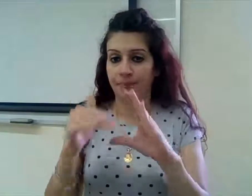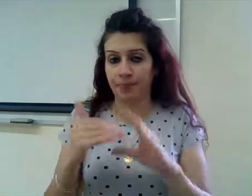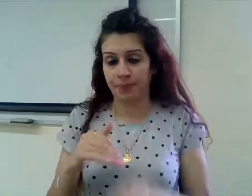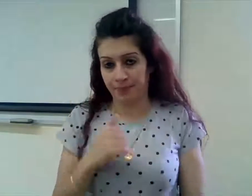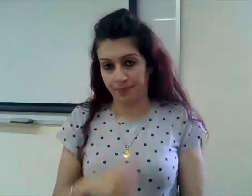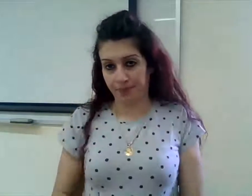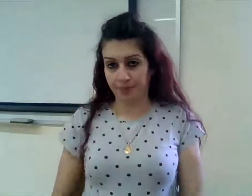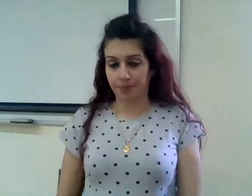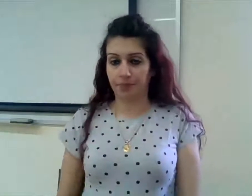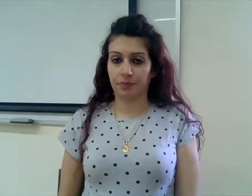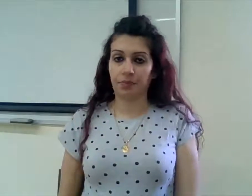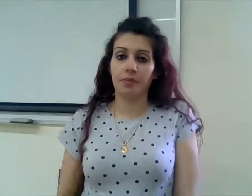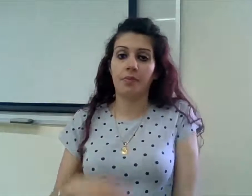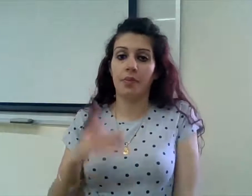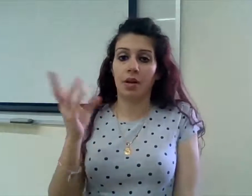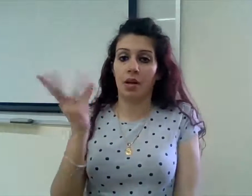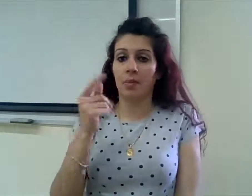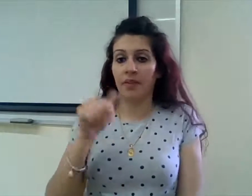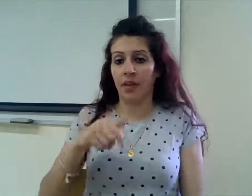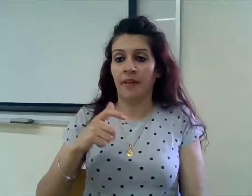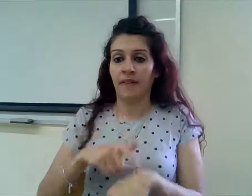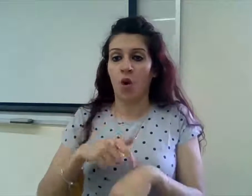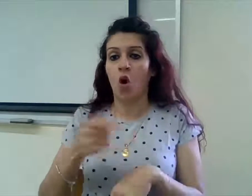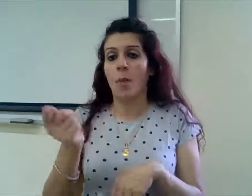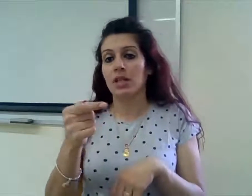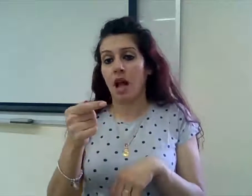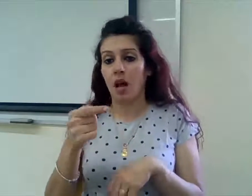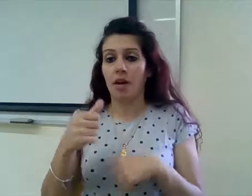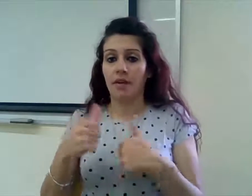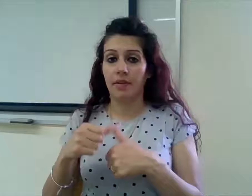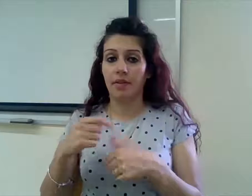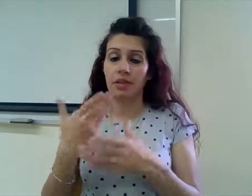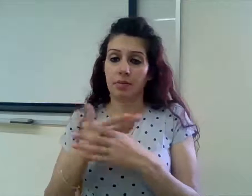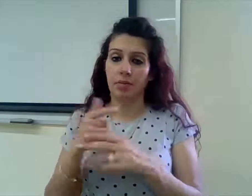the questions sure so I can talk globally and then Zana perhaps you can